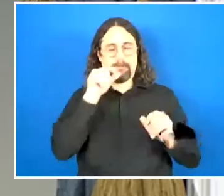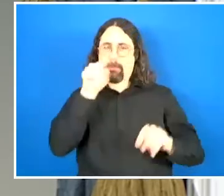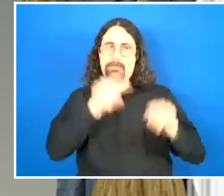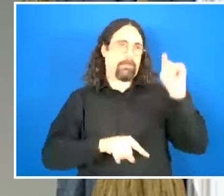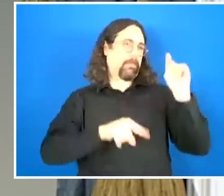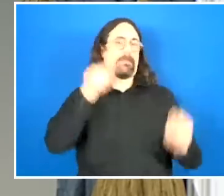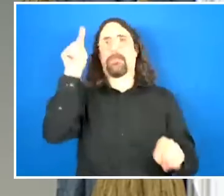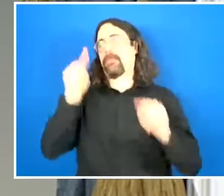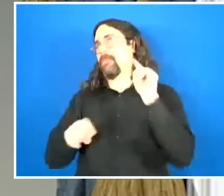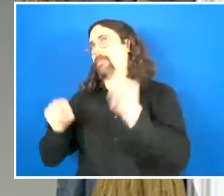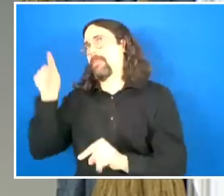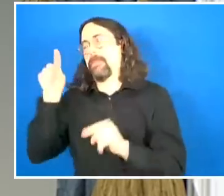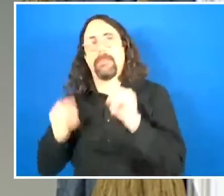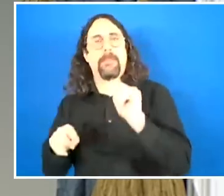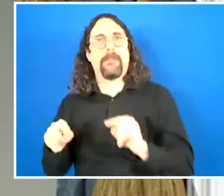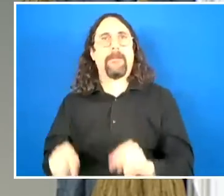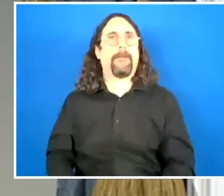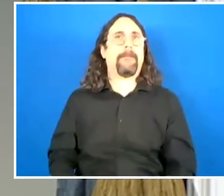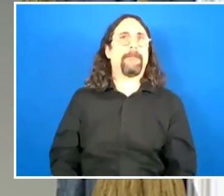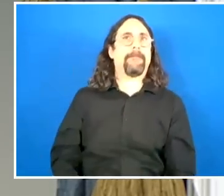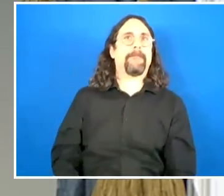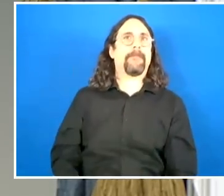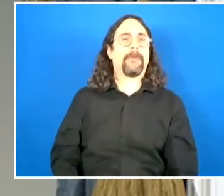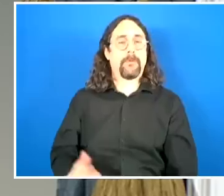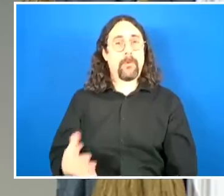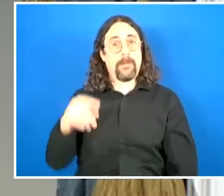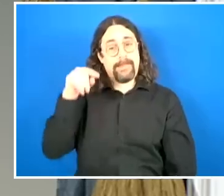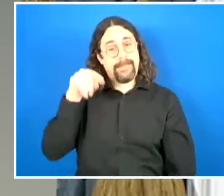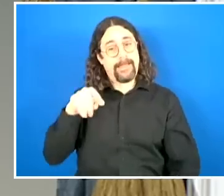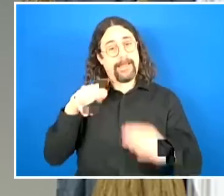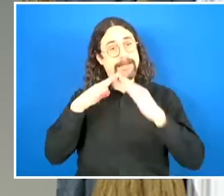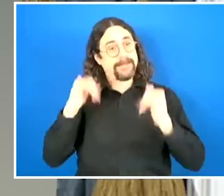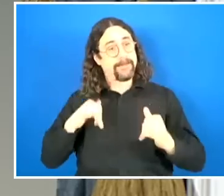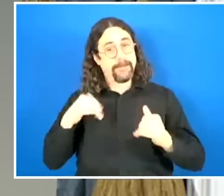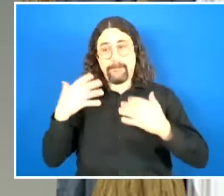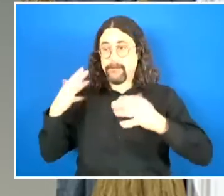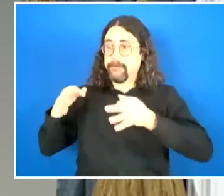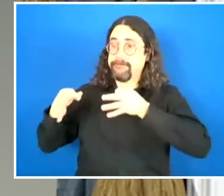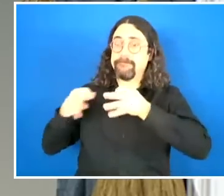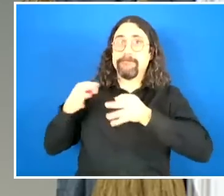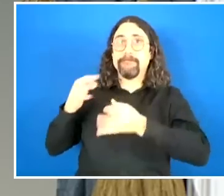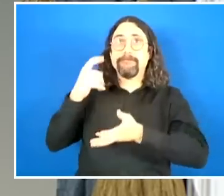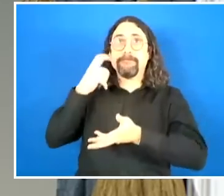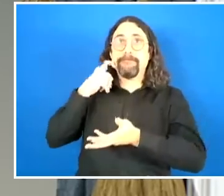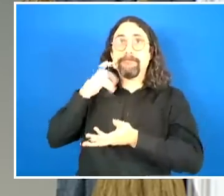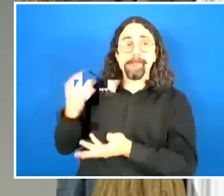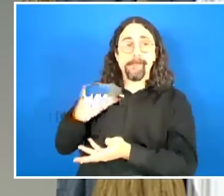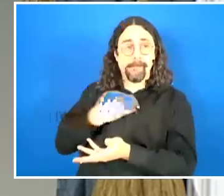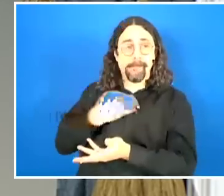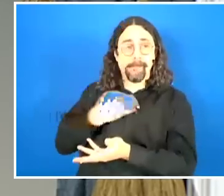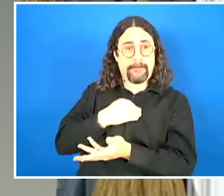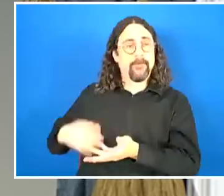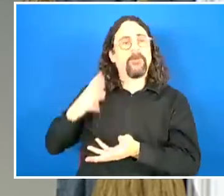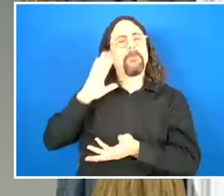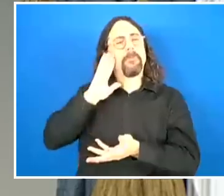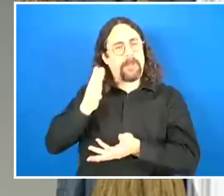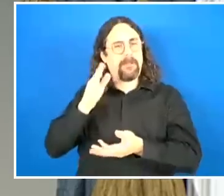SOETMHNGI HATT IS CITY WIDE AND TT HAIS STANDARD. IT MAINTAINS OUR STANDARDS AND REQUIRES STUDENTS T COOMPLETE THE